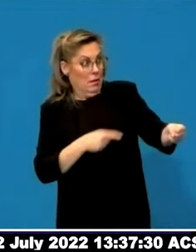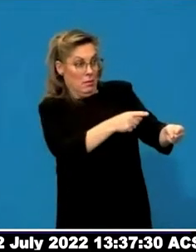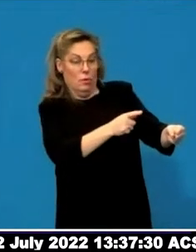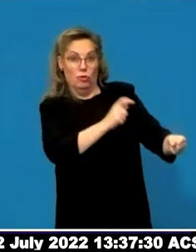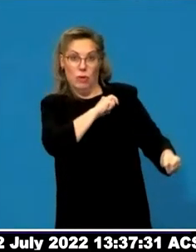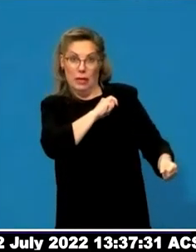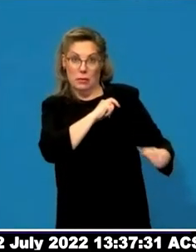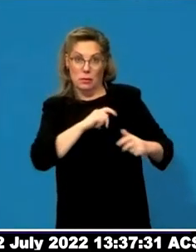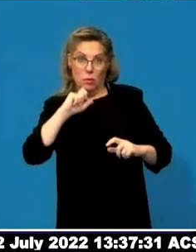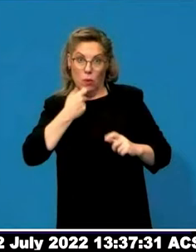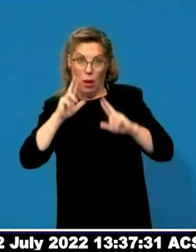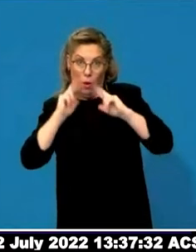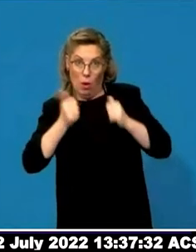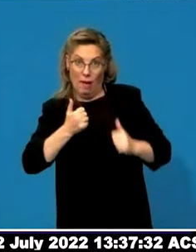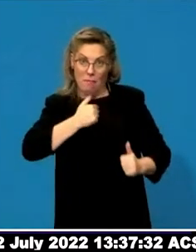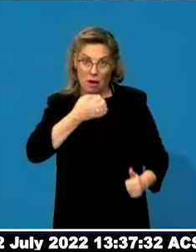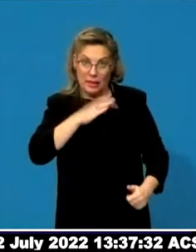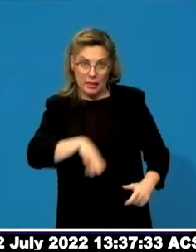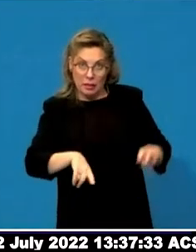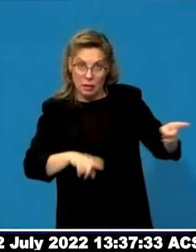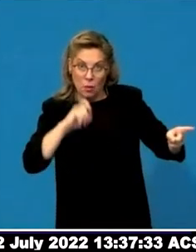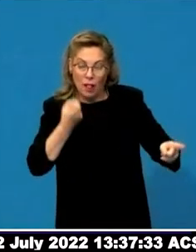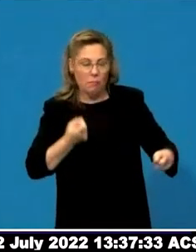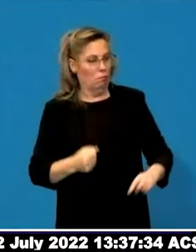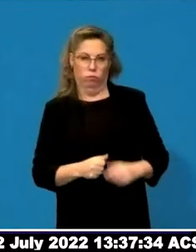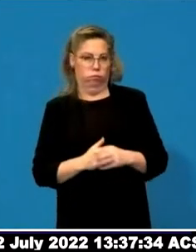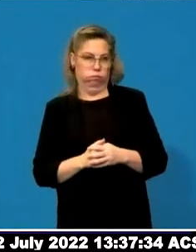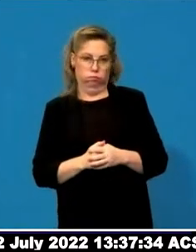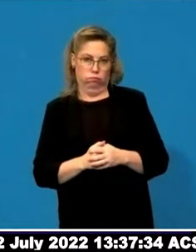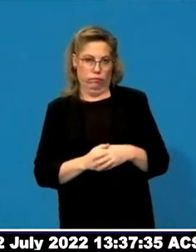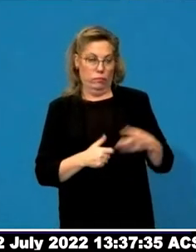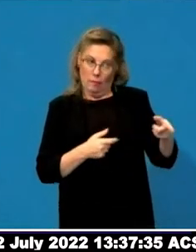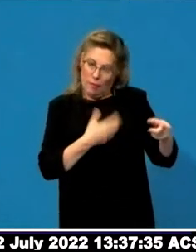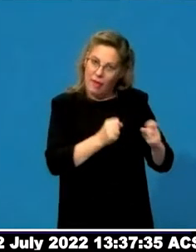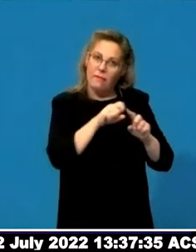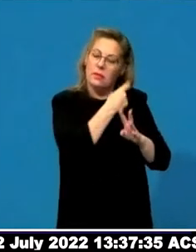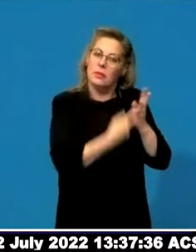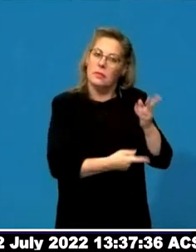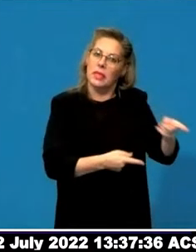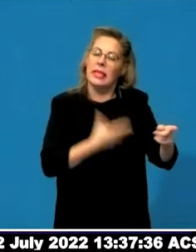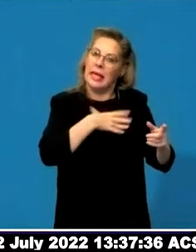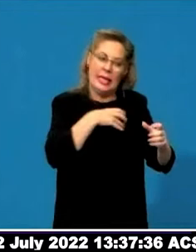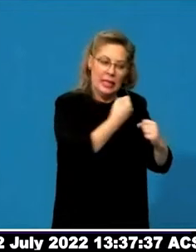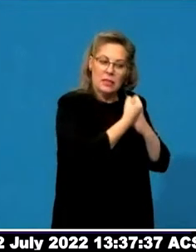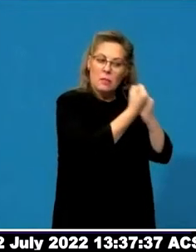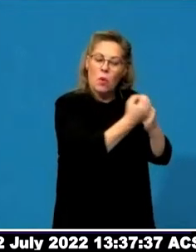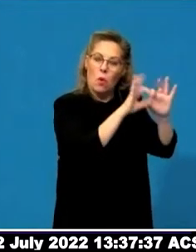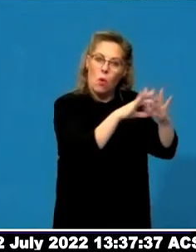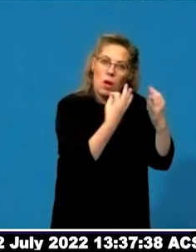and caring for your kids with a disability. MS McMAHON: Do the parents tell - and carers and extended family